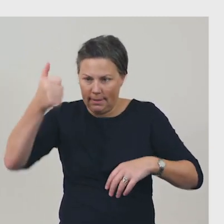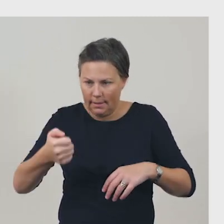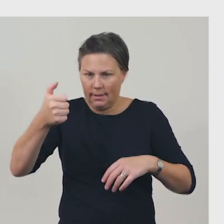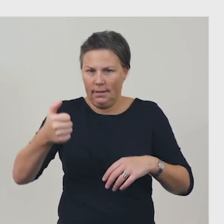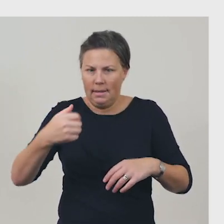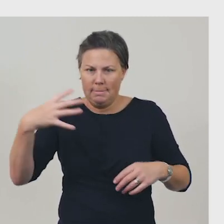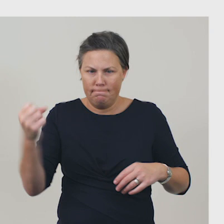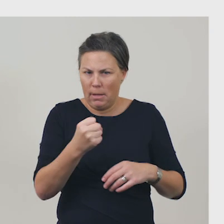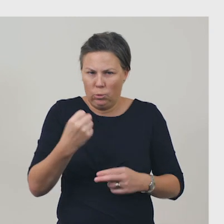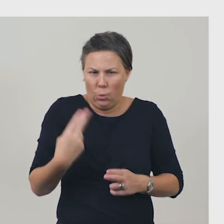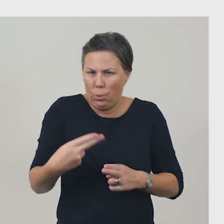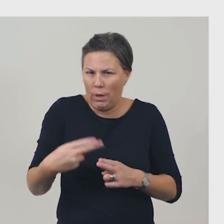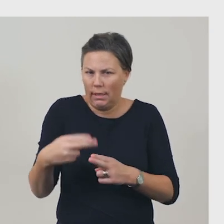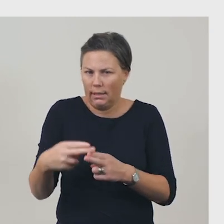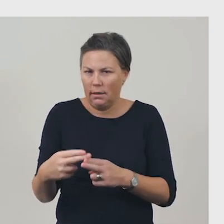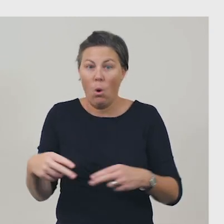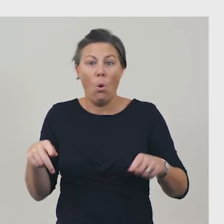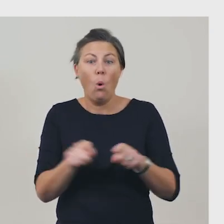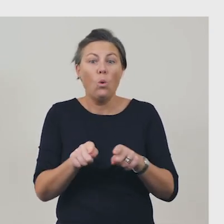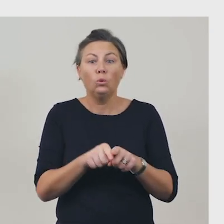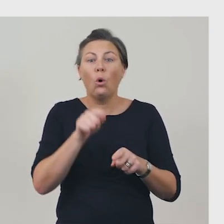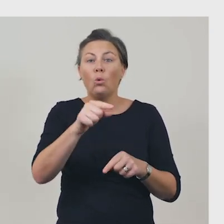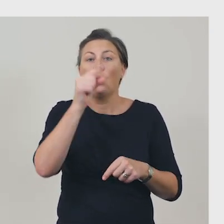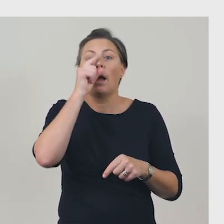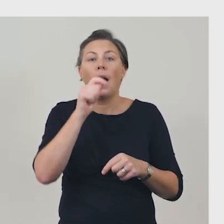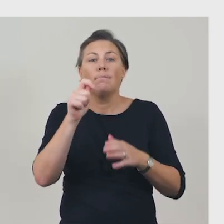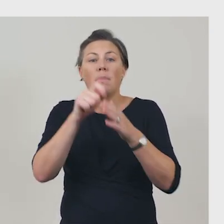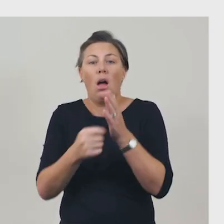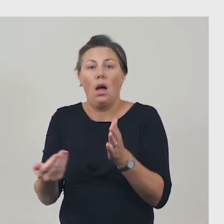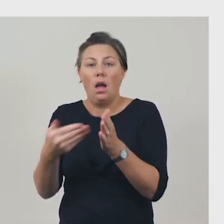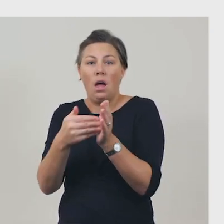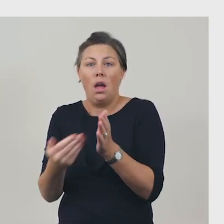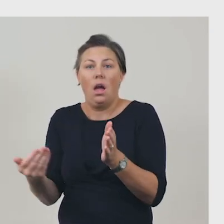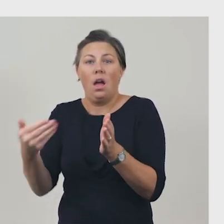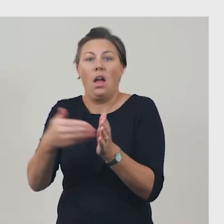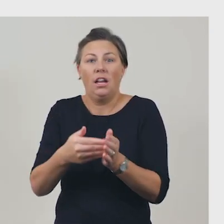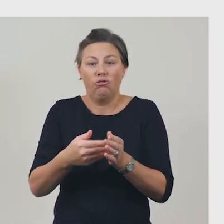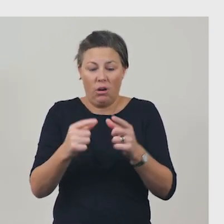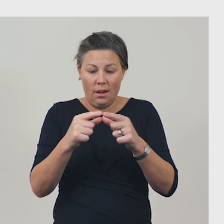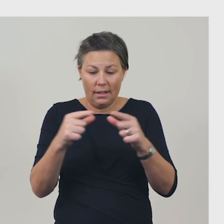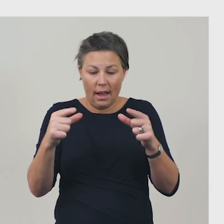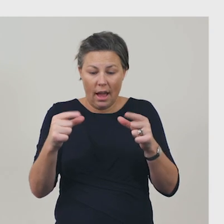You can also collect new Punbelievable card packs so it will never be boring.